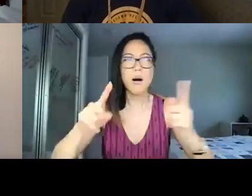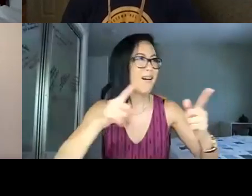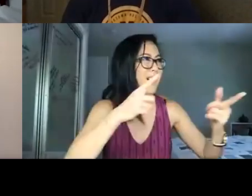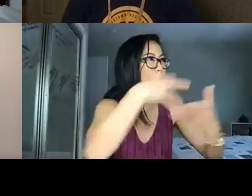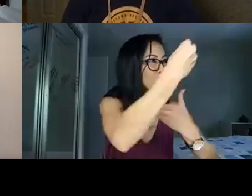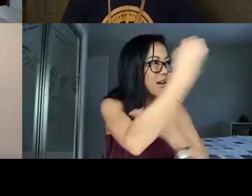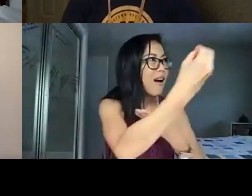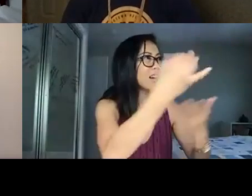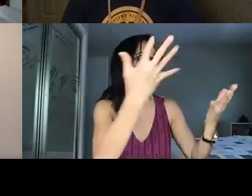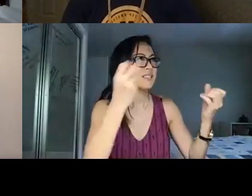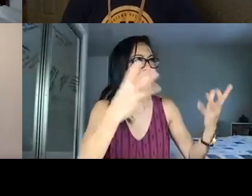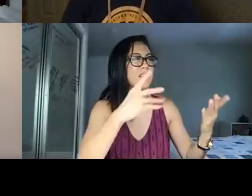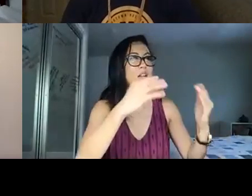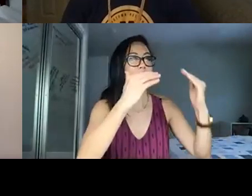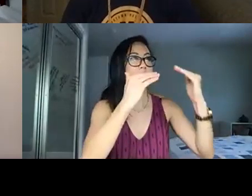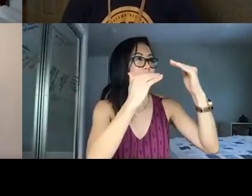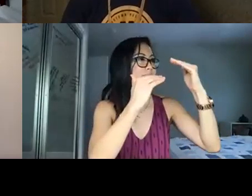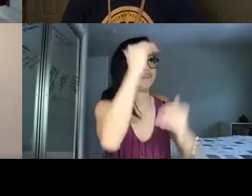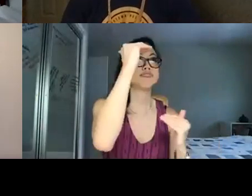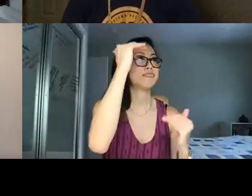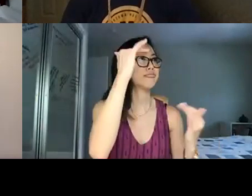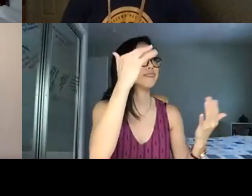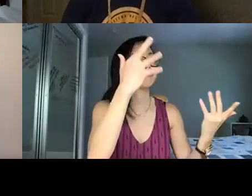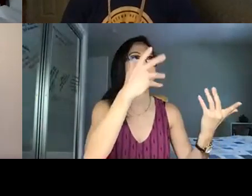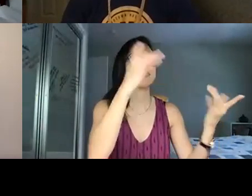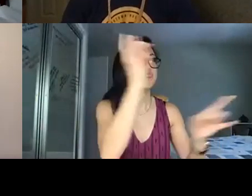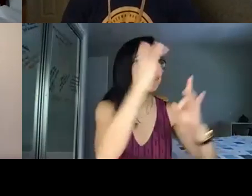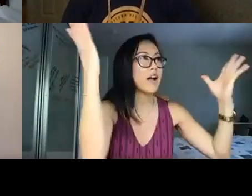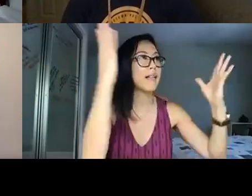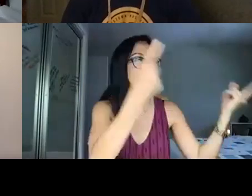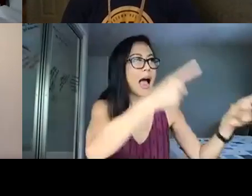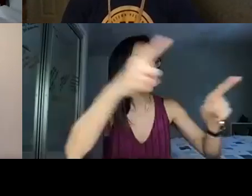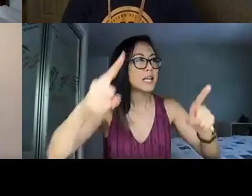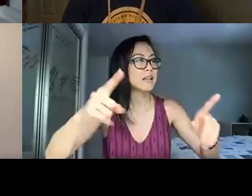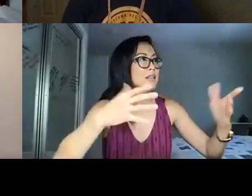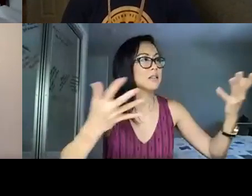resonated for me in terms of how I'm navigating the